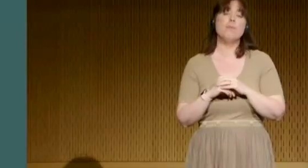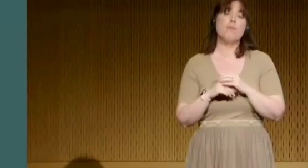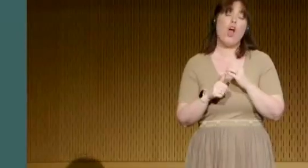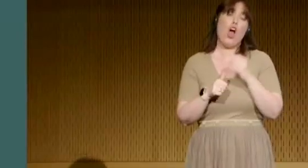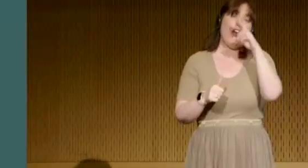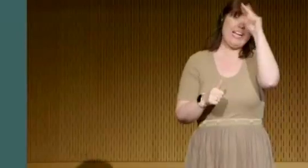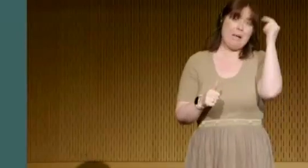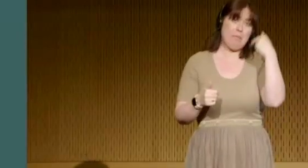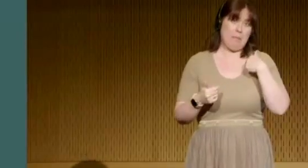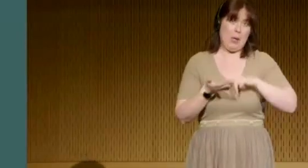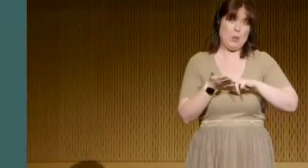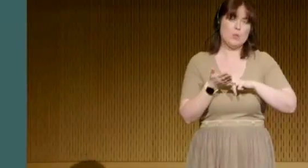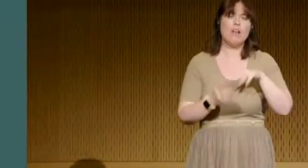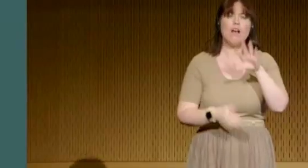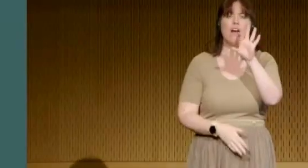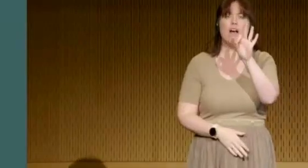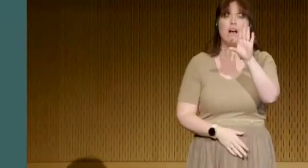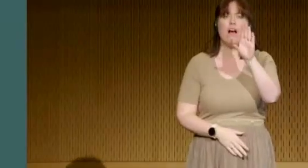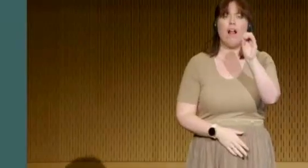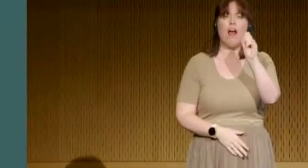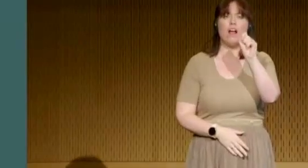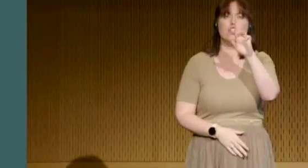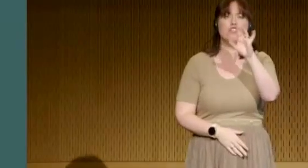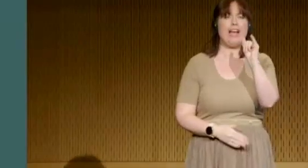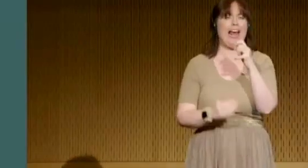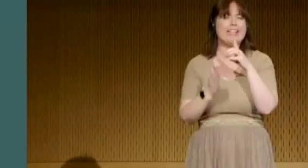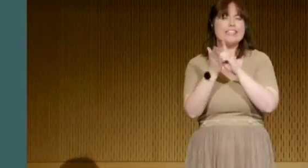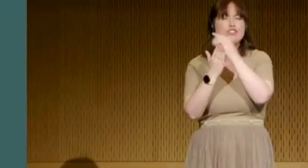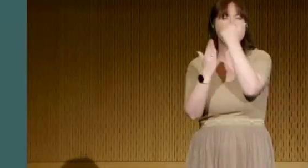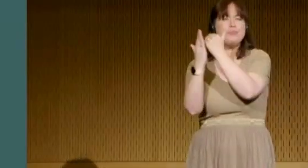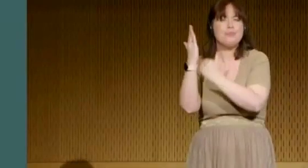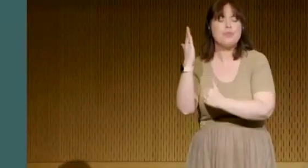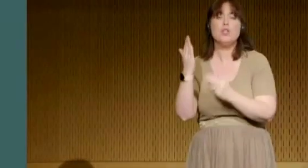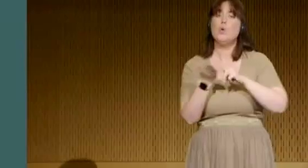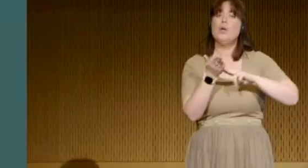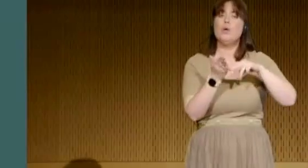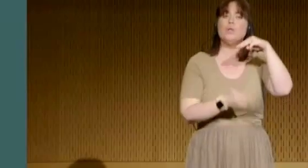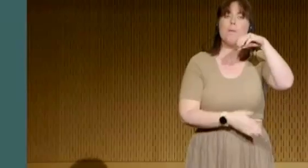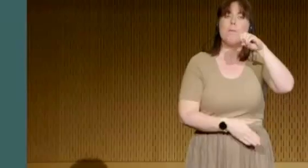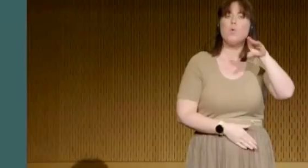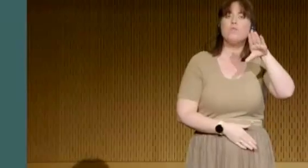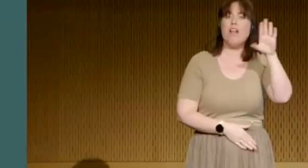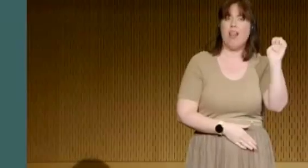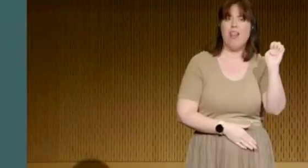is glossaries. So, we use Moodle for our learning management system, but, I'm sure this is available